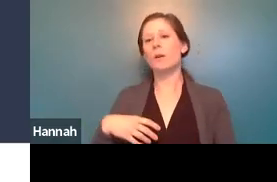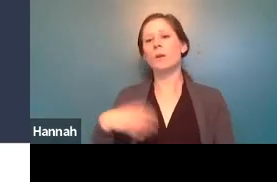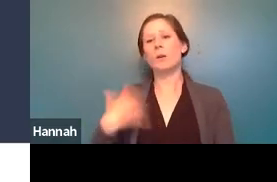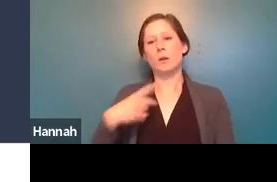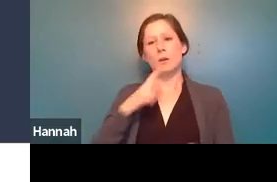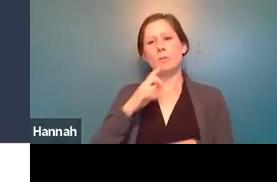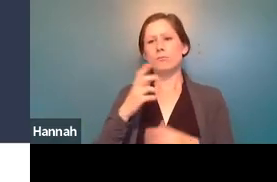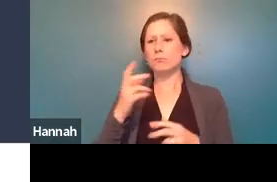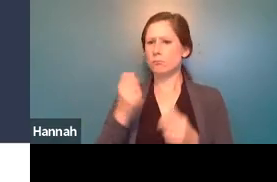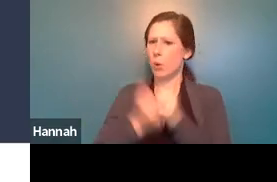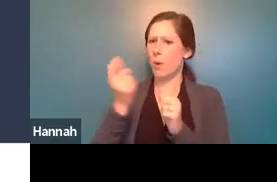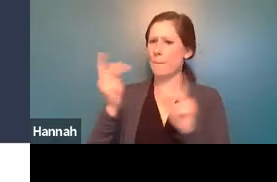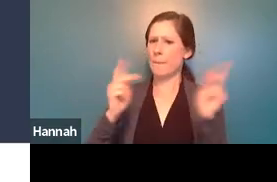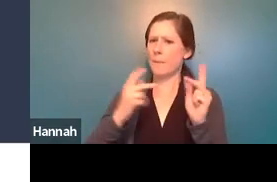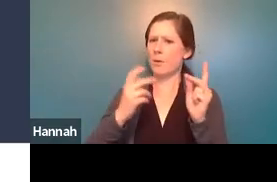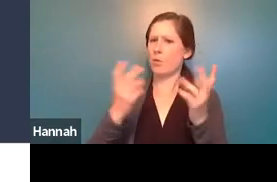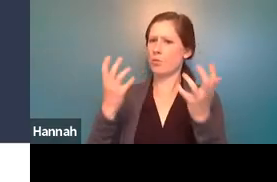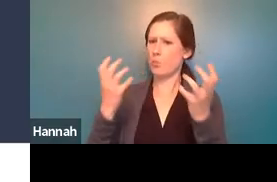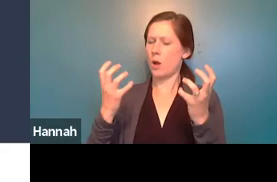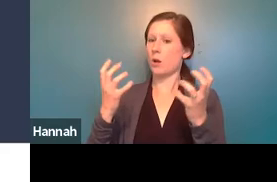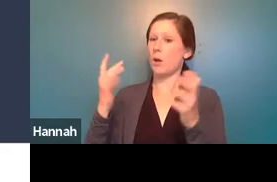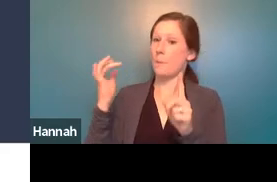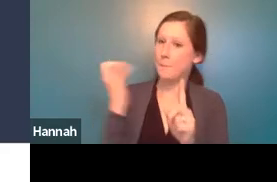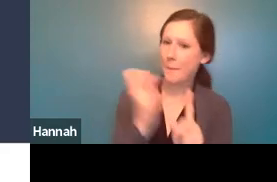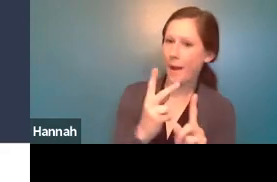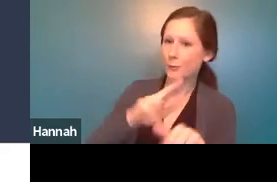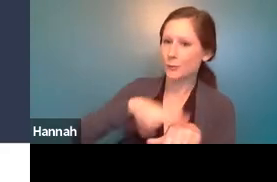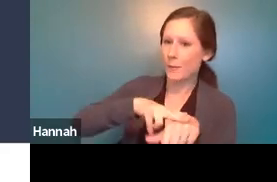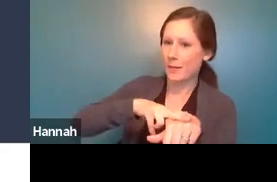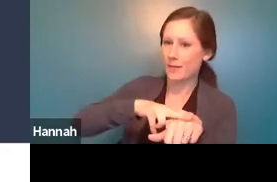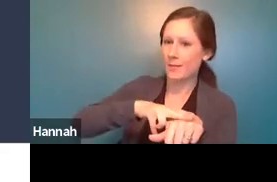return to quote-unquote normalcy. And I think that